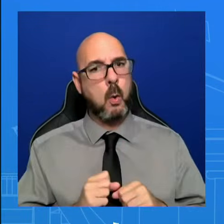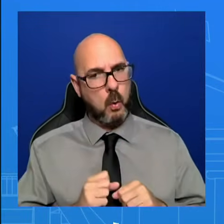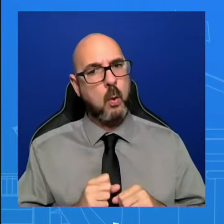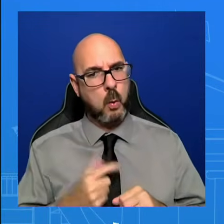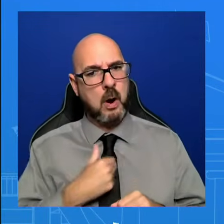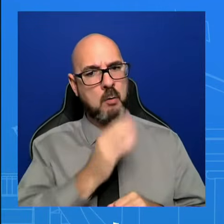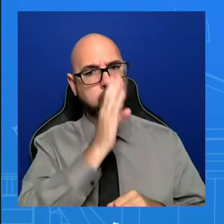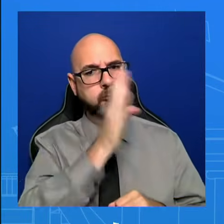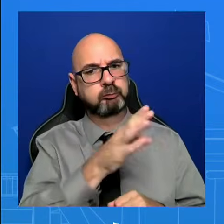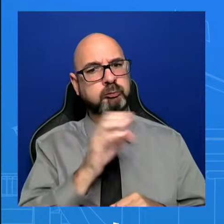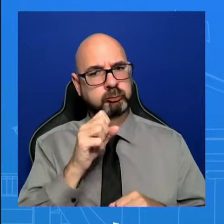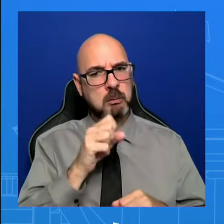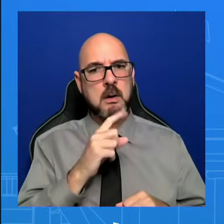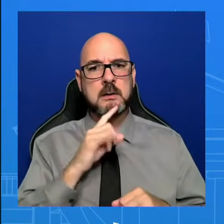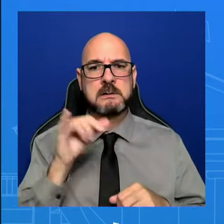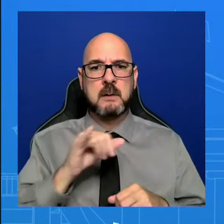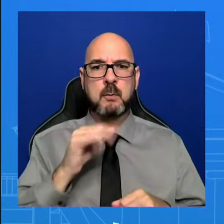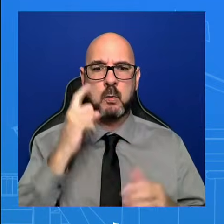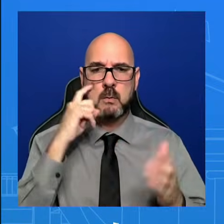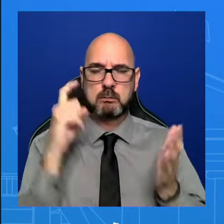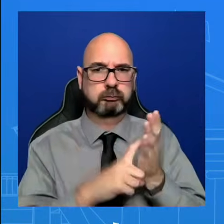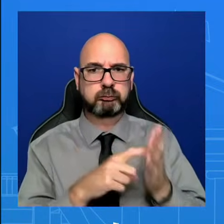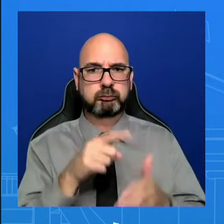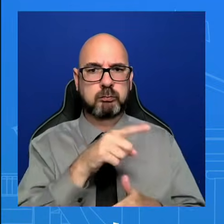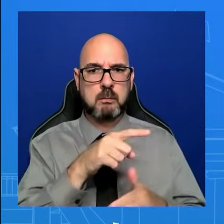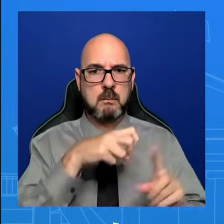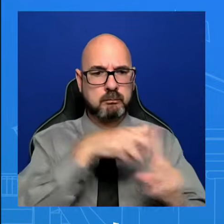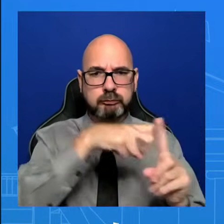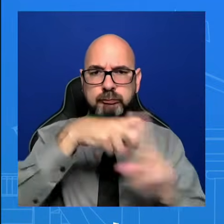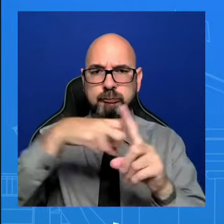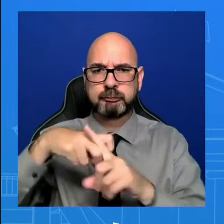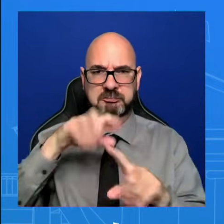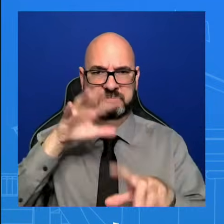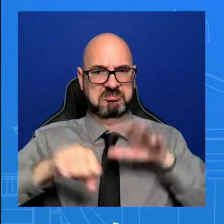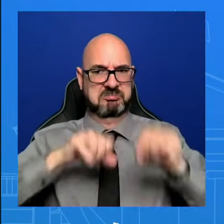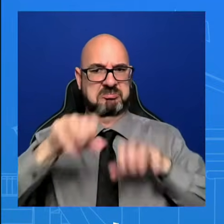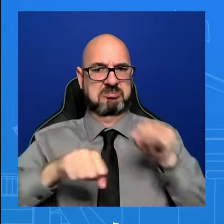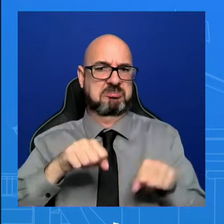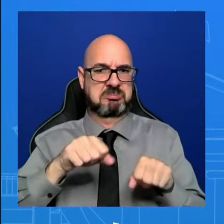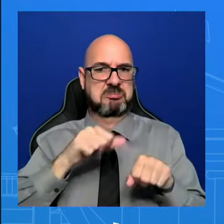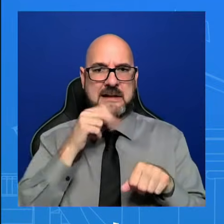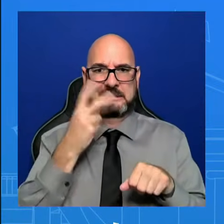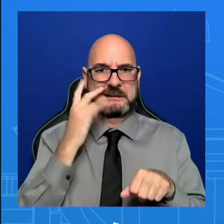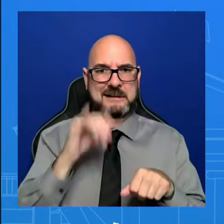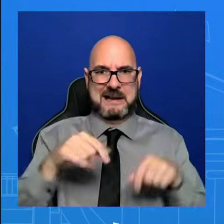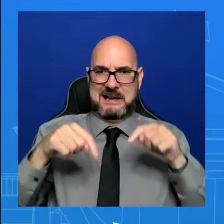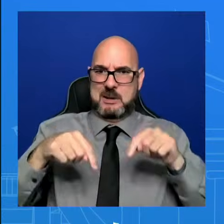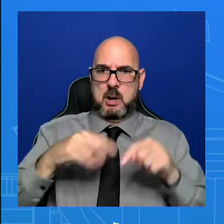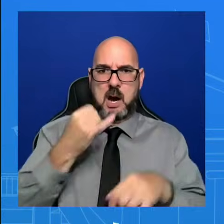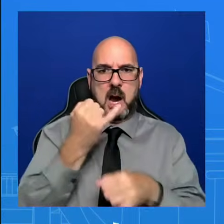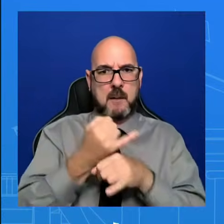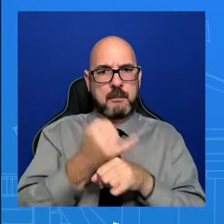That should not be -- we should not be seeing this on campuses, in communities. It should not be part of the political discourse.